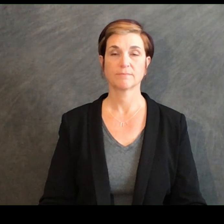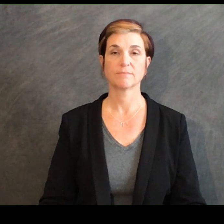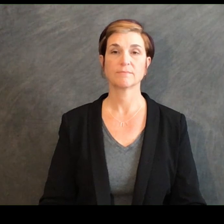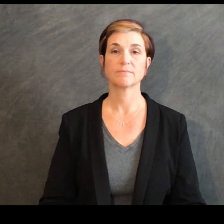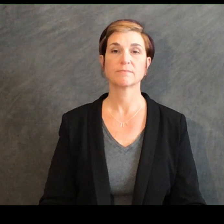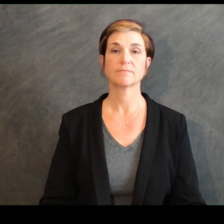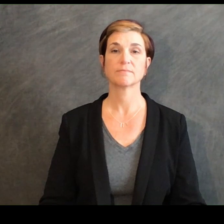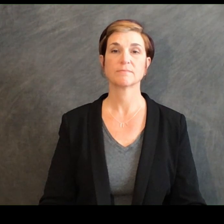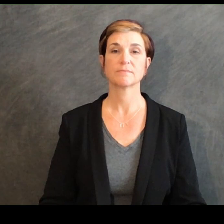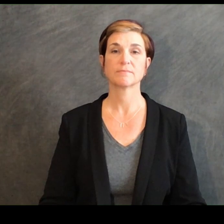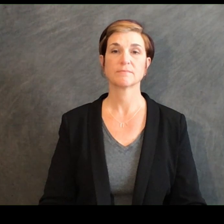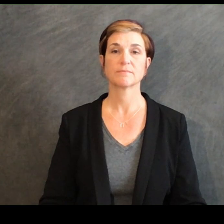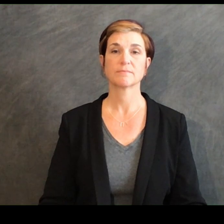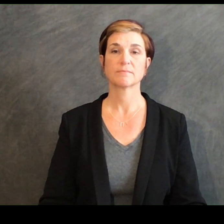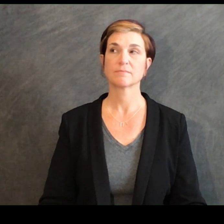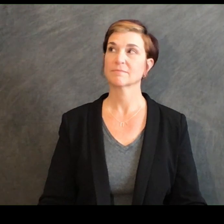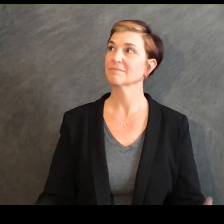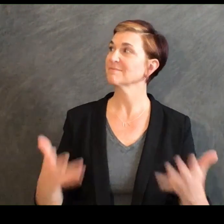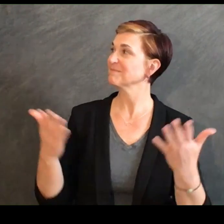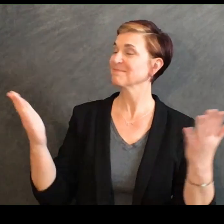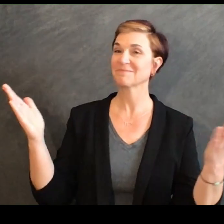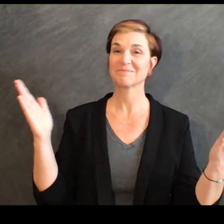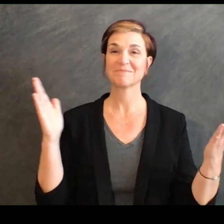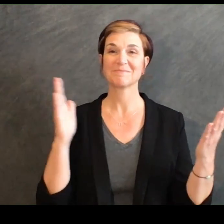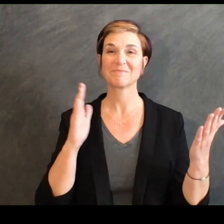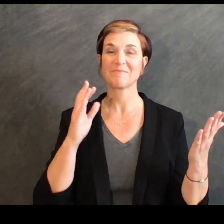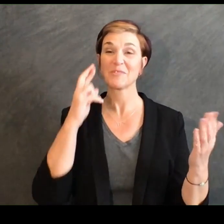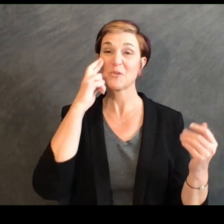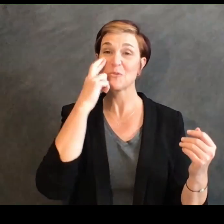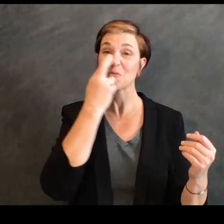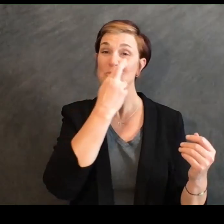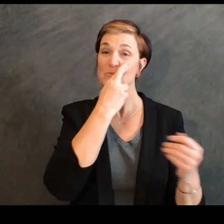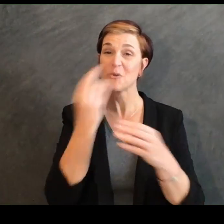beautiful day in the Rose Garden appreciate everybody being here today